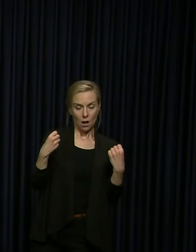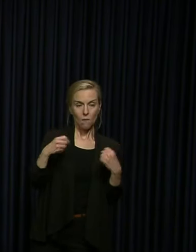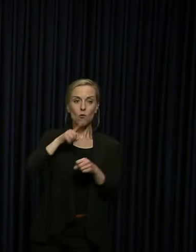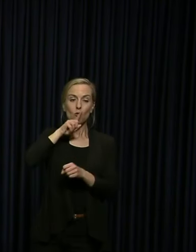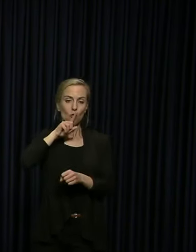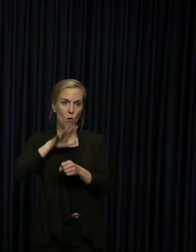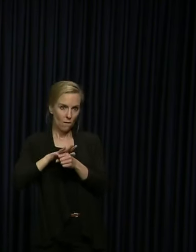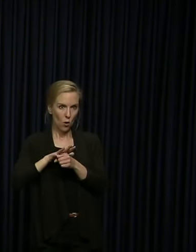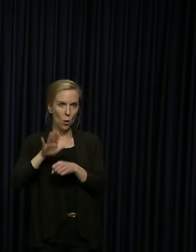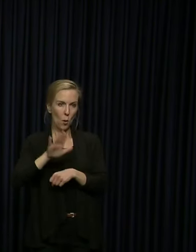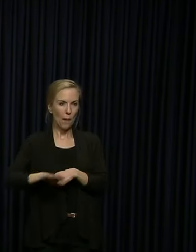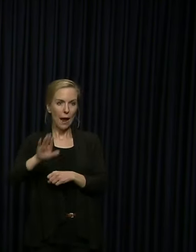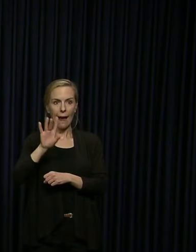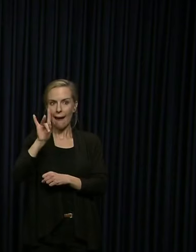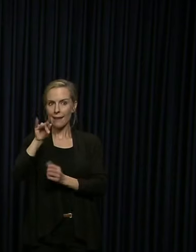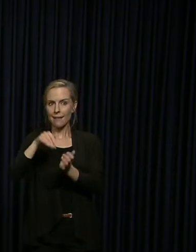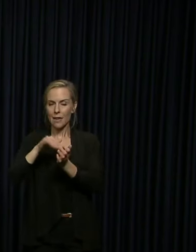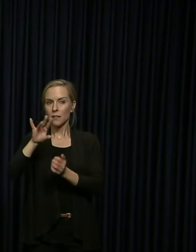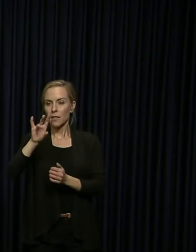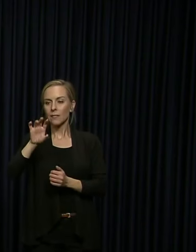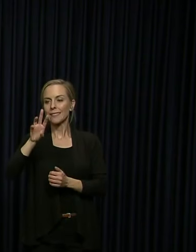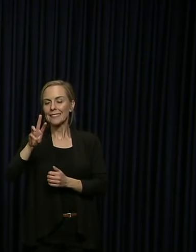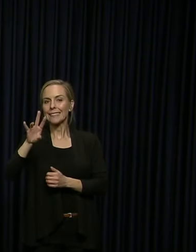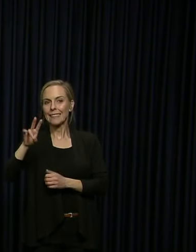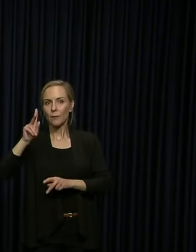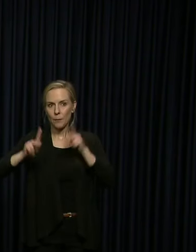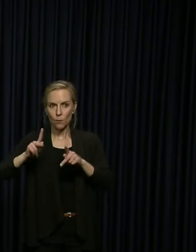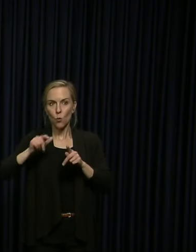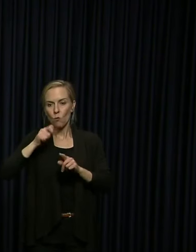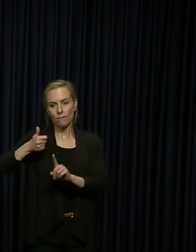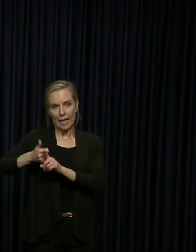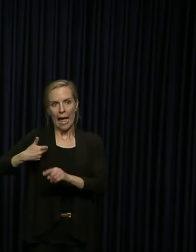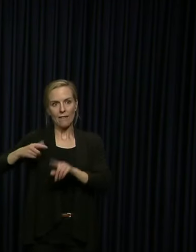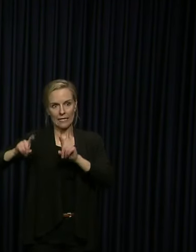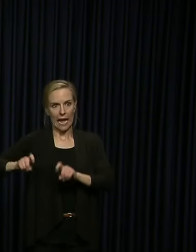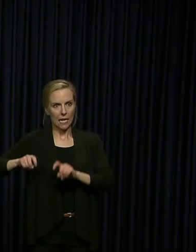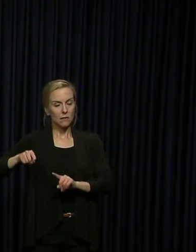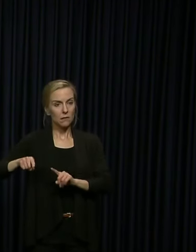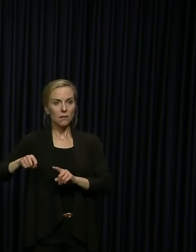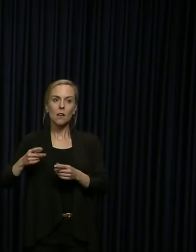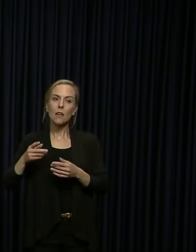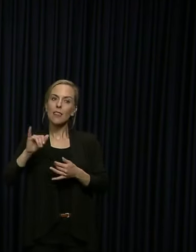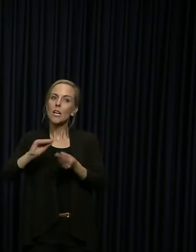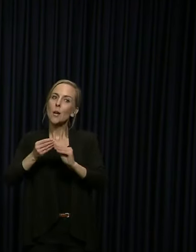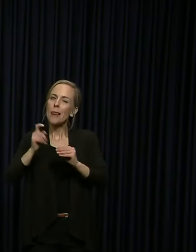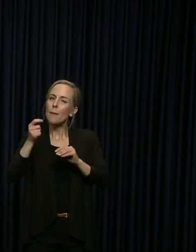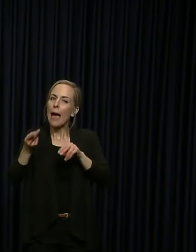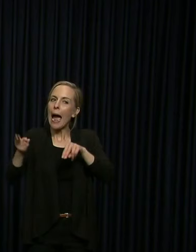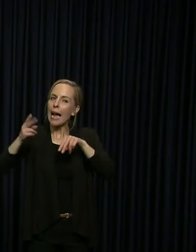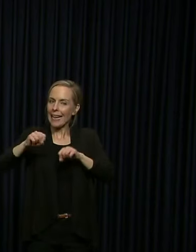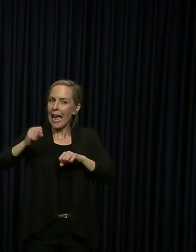FEMALE AND A 66-YEAR-OLD FEMALE, AND WE JUST GOT IN RIGHT BEFORE THIS A 54-YEAR-OLD FEMALE IN